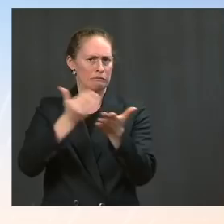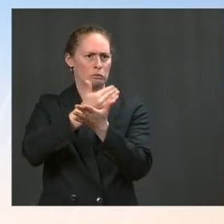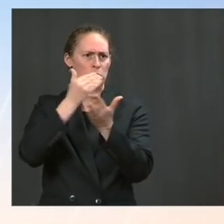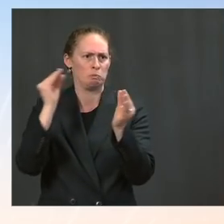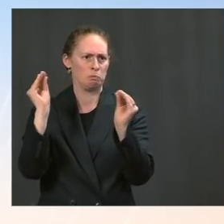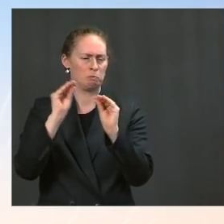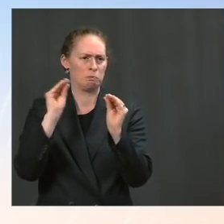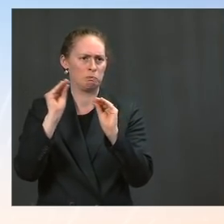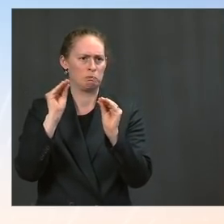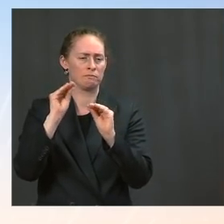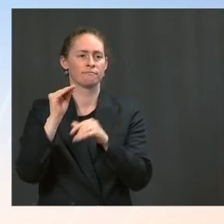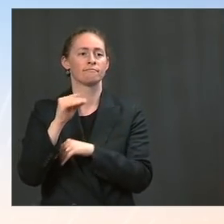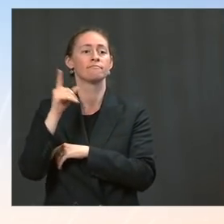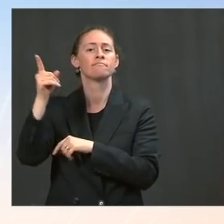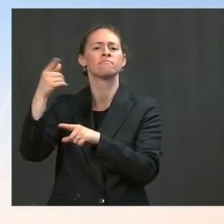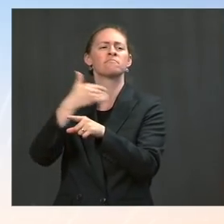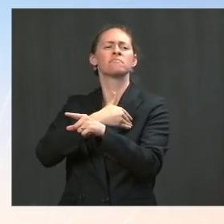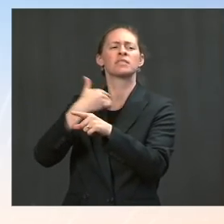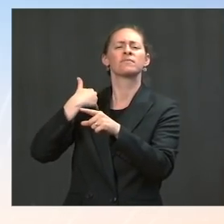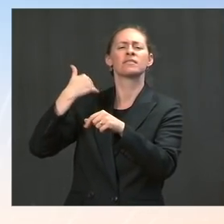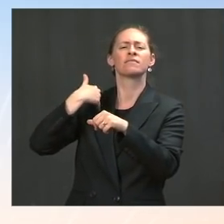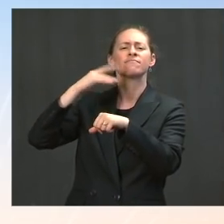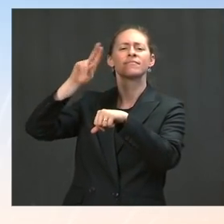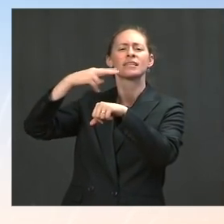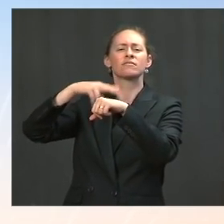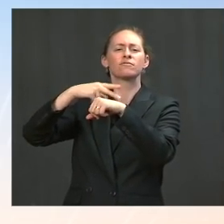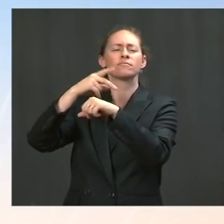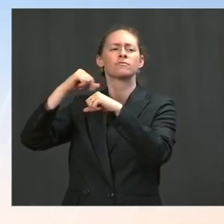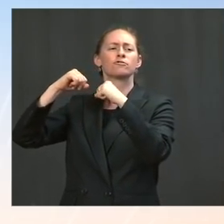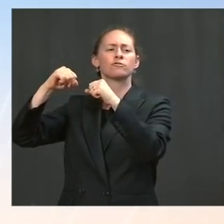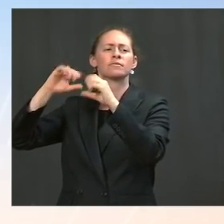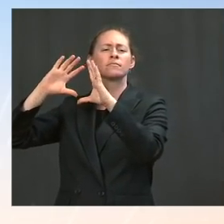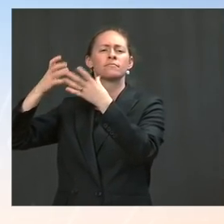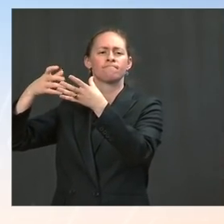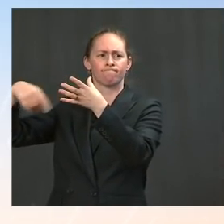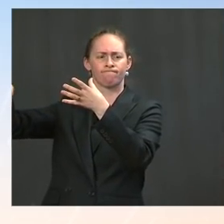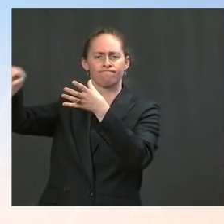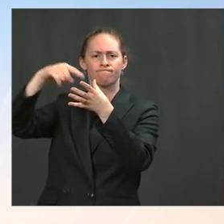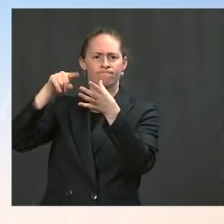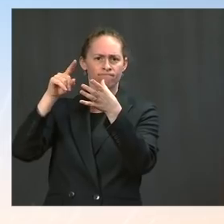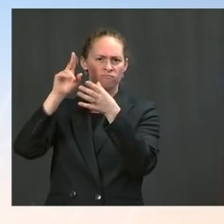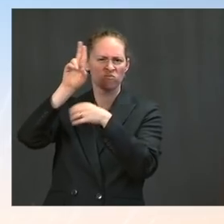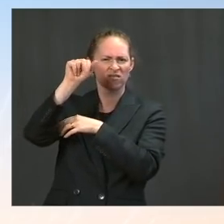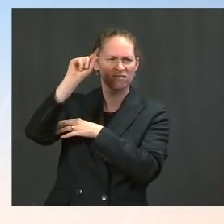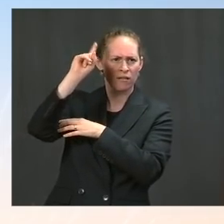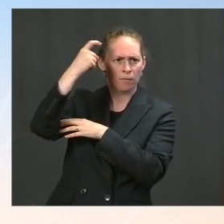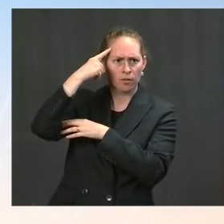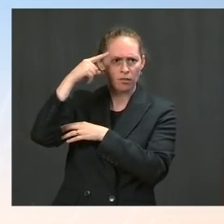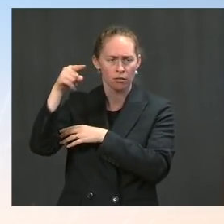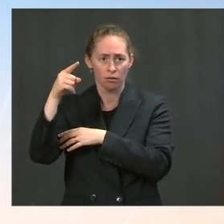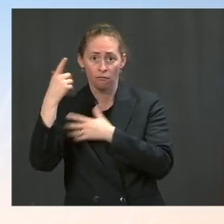or the State Department -- was she more specific -- or just people from the U.S. government? The Press: She just said "high-ranking officials." Ms. Psaki: Okay.